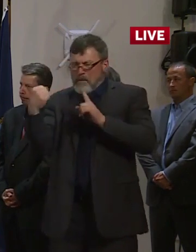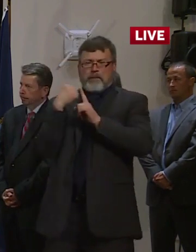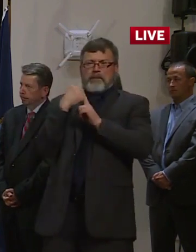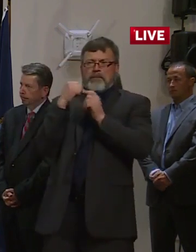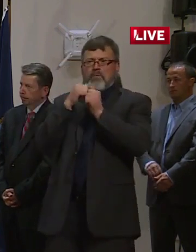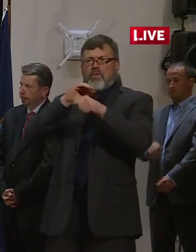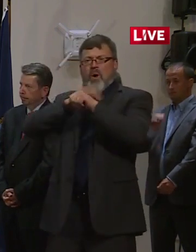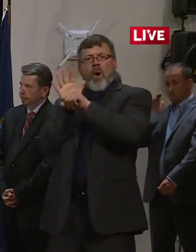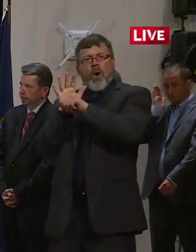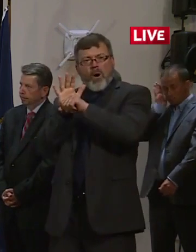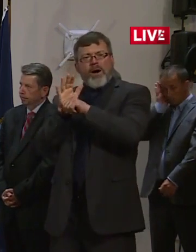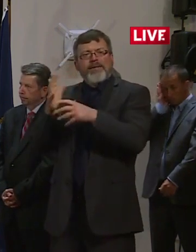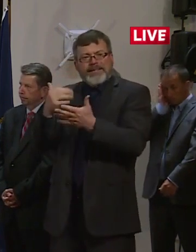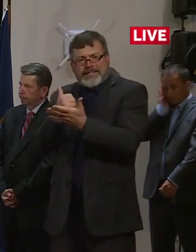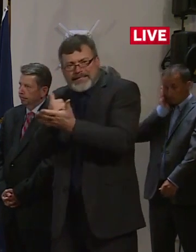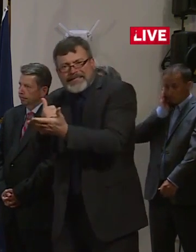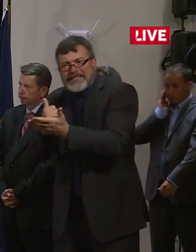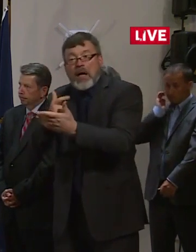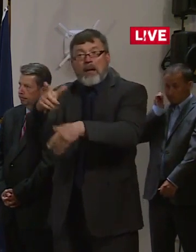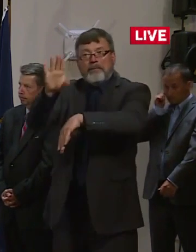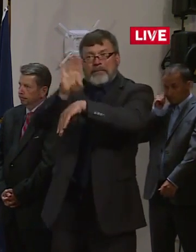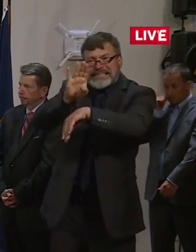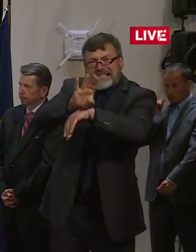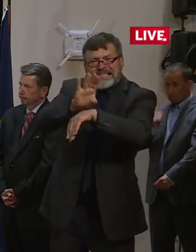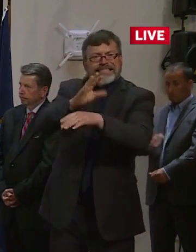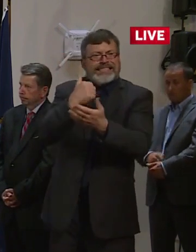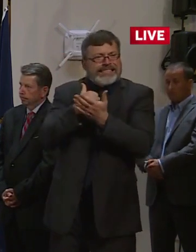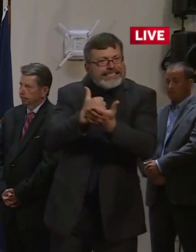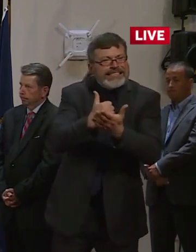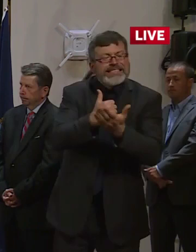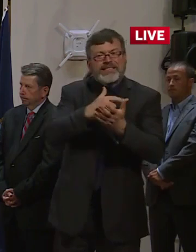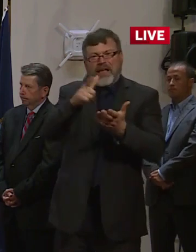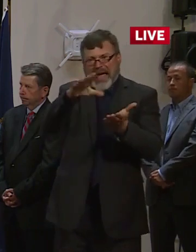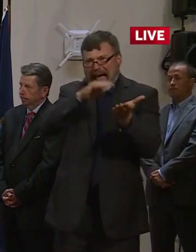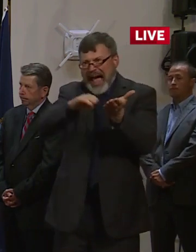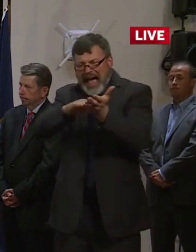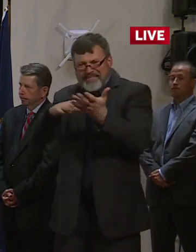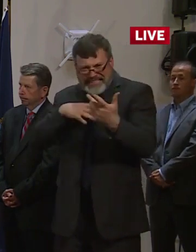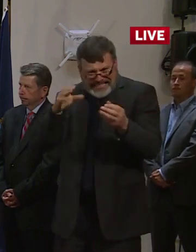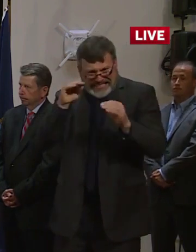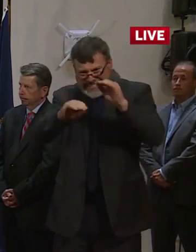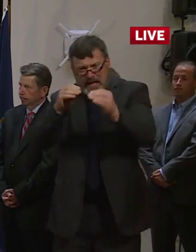CONGRESSIONAL DELEGATION, WE WORKED TO PROTECT THOSE WHO WERE